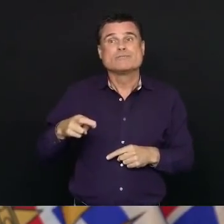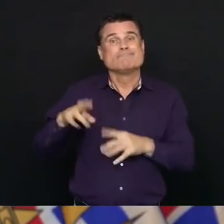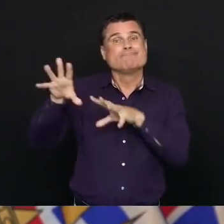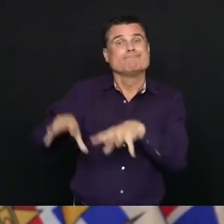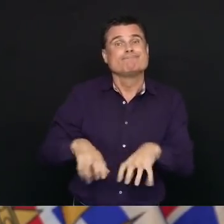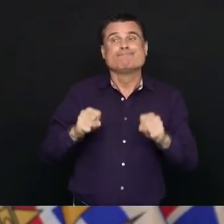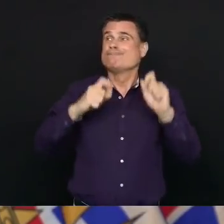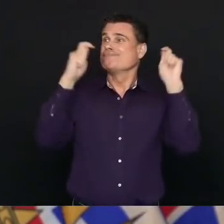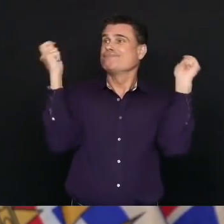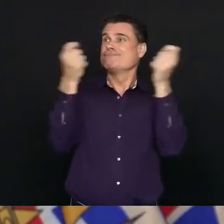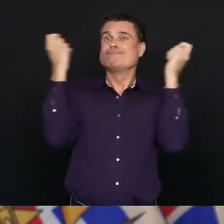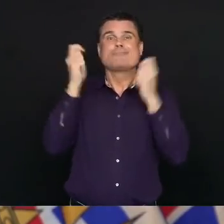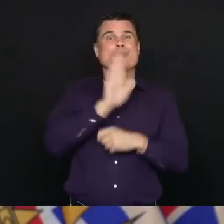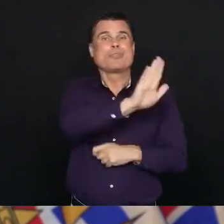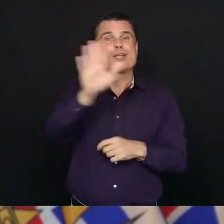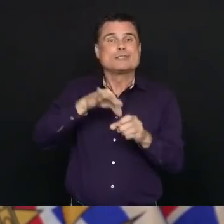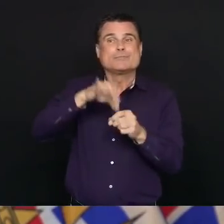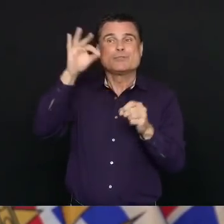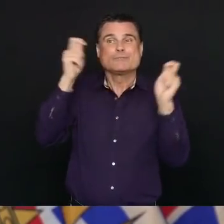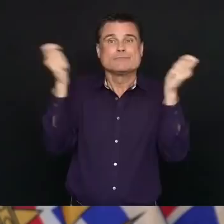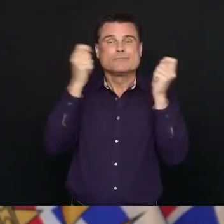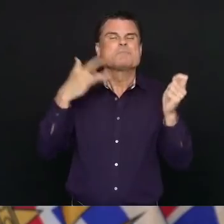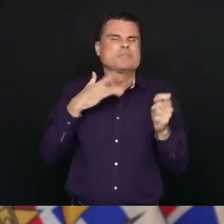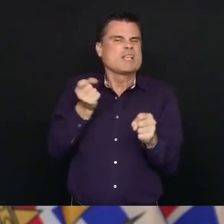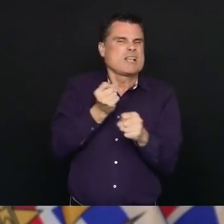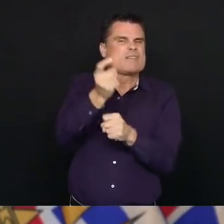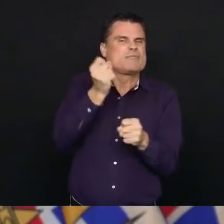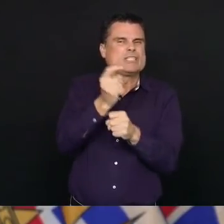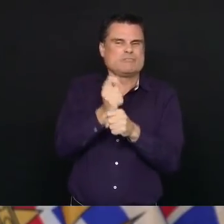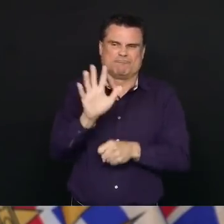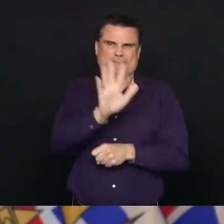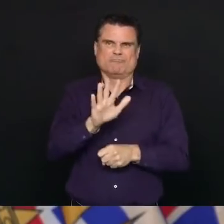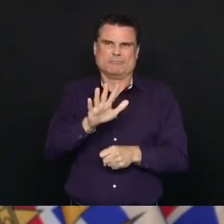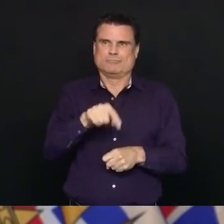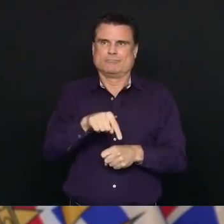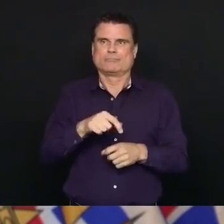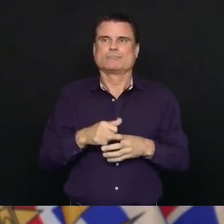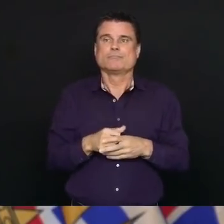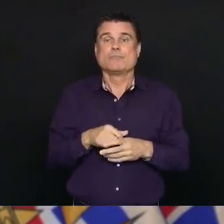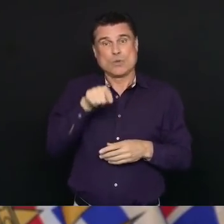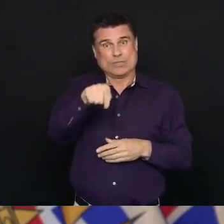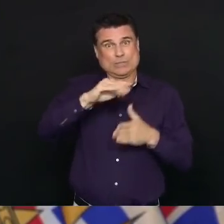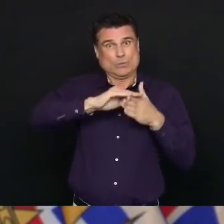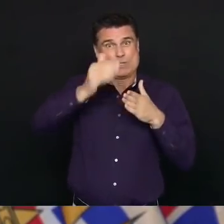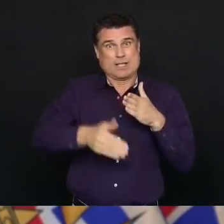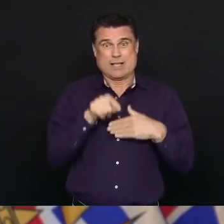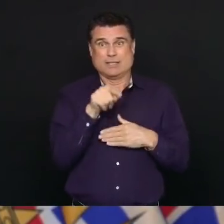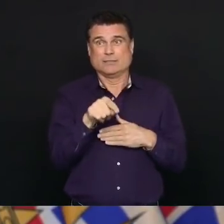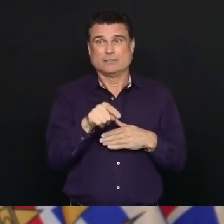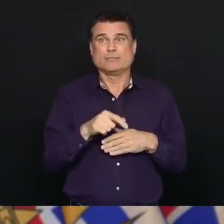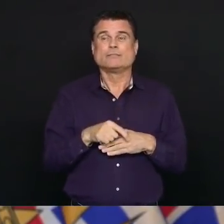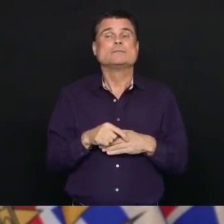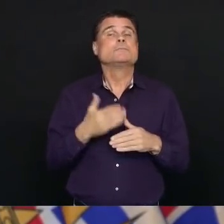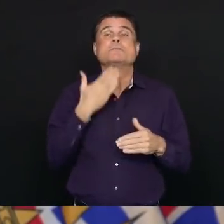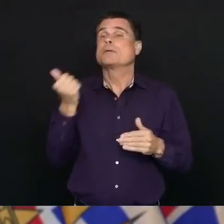What I really want to say is let's make this a weekend to unwind and be kind. I weekend for us to stay at home and